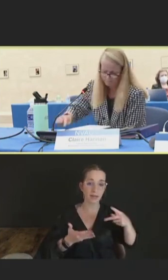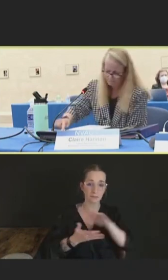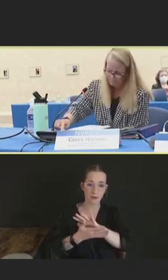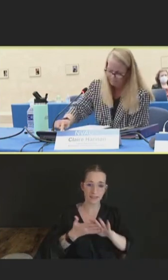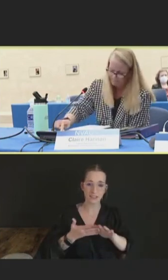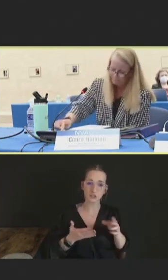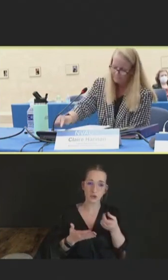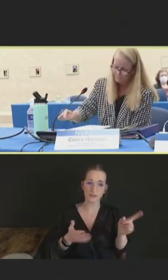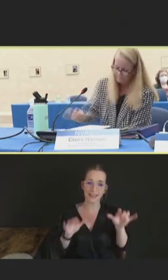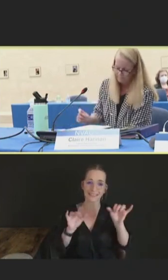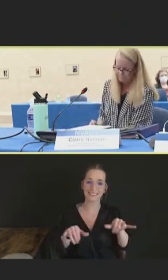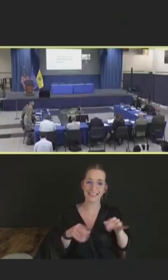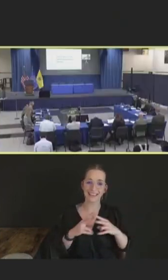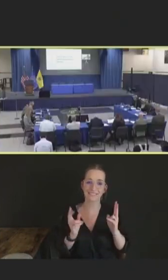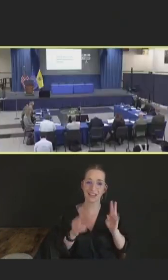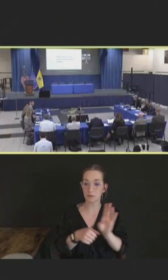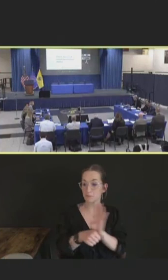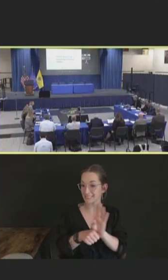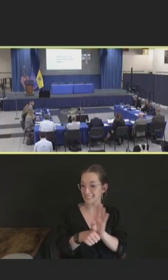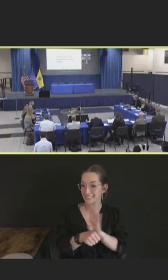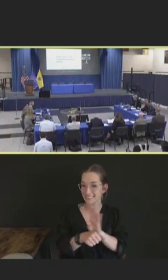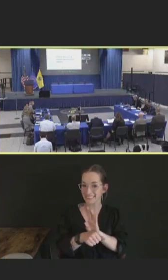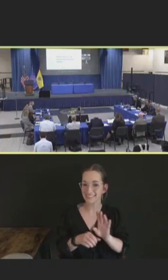Robert Hopkins: Thank you, Claire. Next is AIRA, Rebecca Coyle.